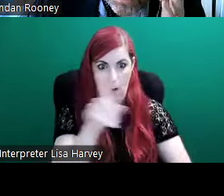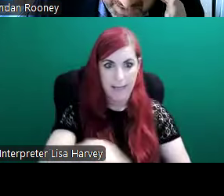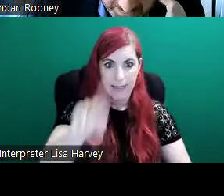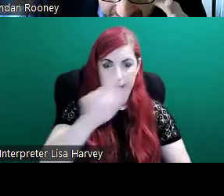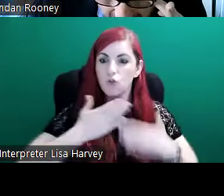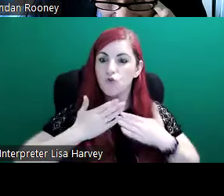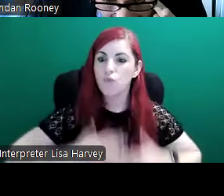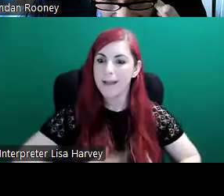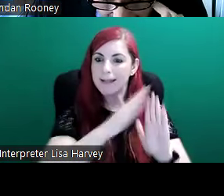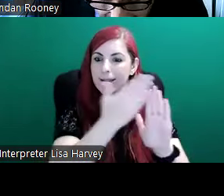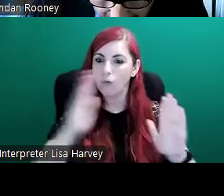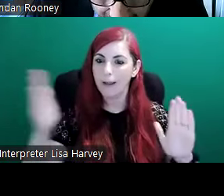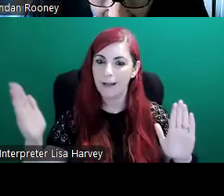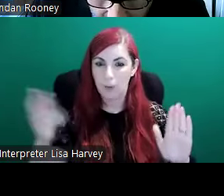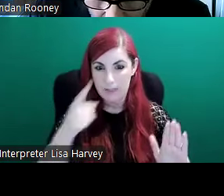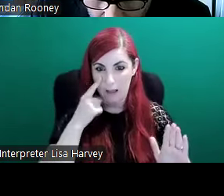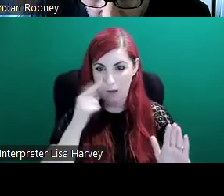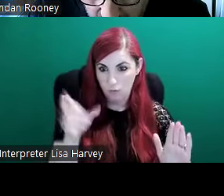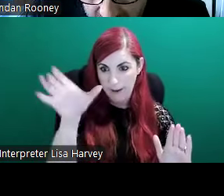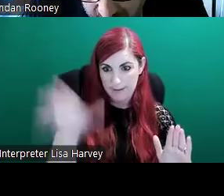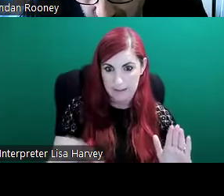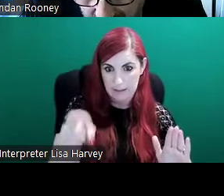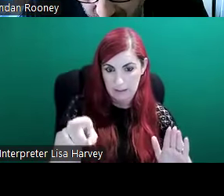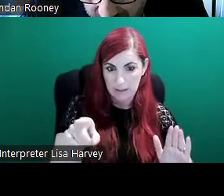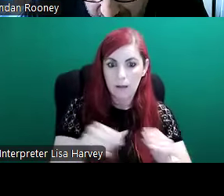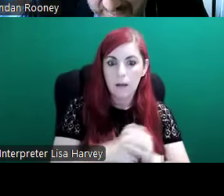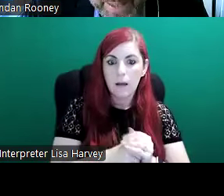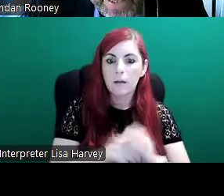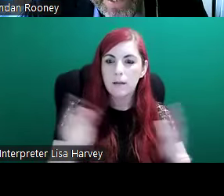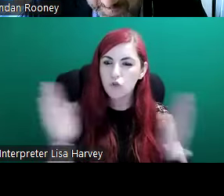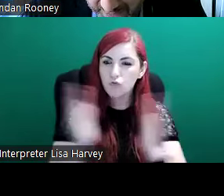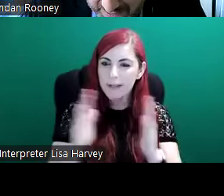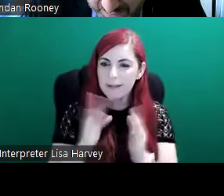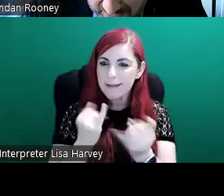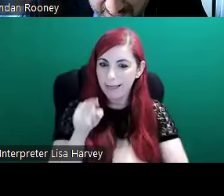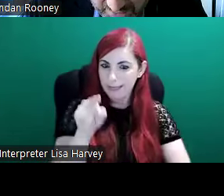on the right of the screen. Portable screens of this kind, aninexpensive means of